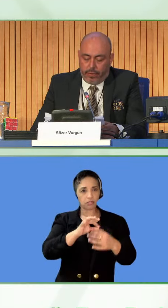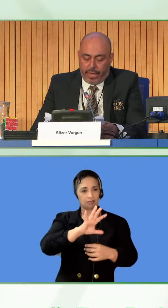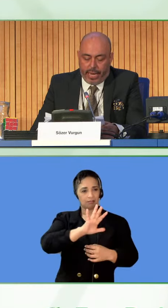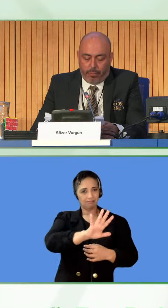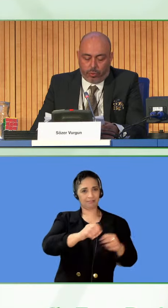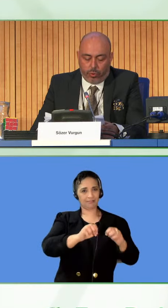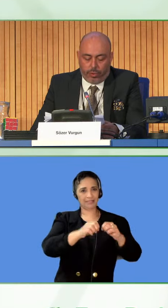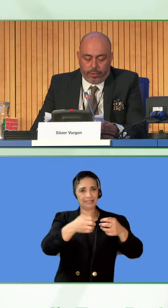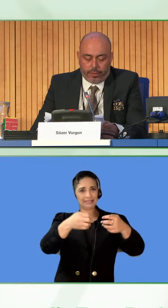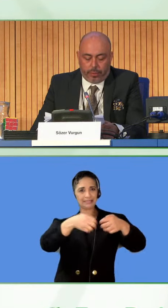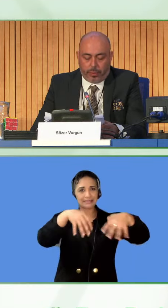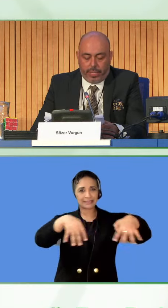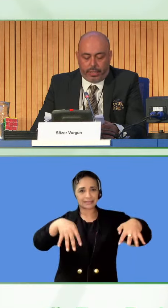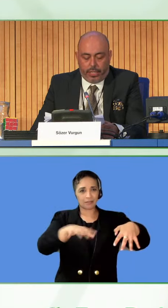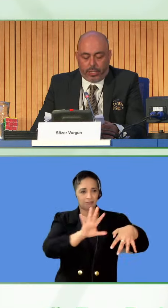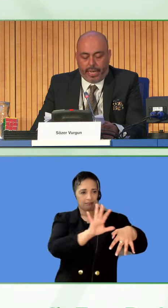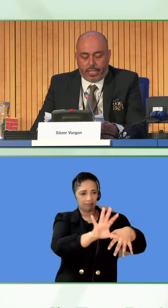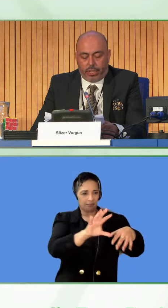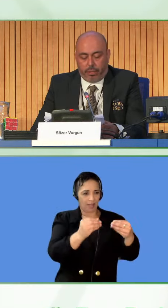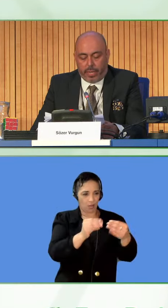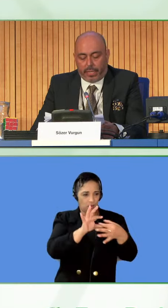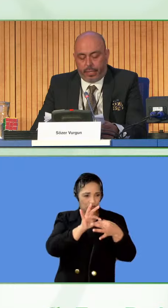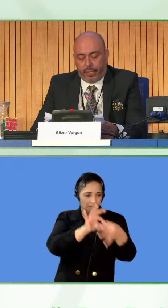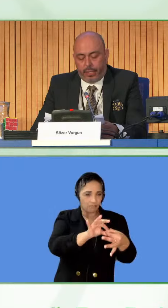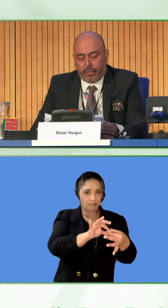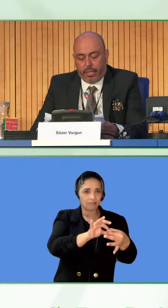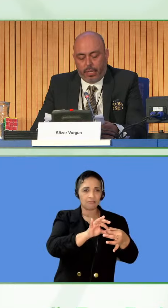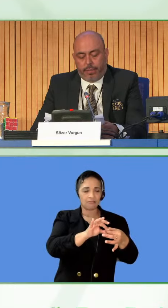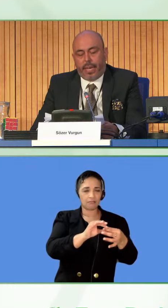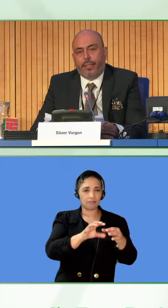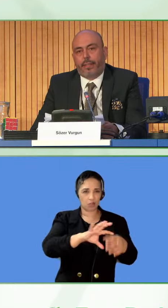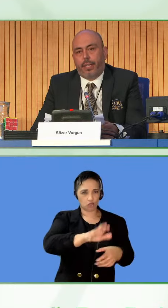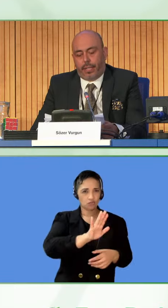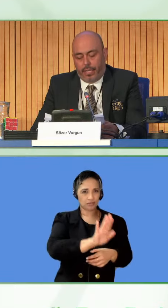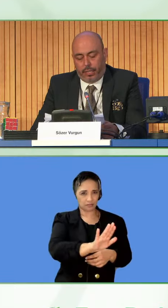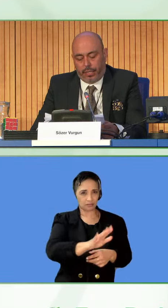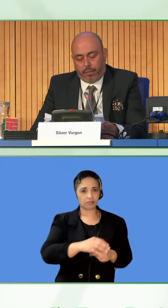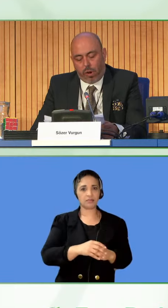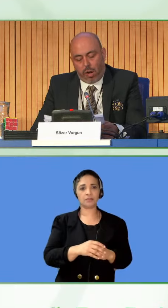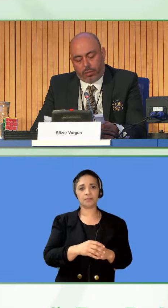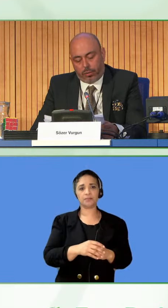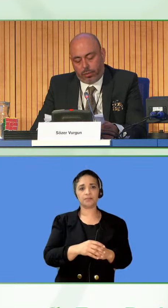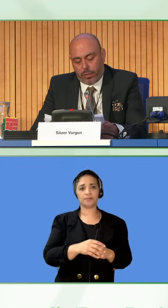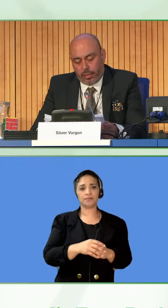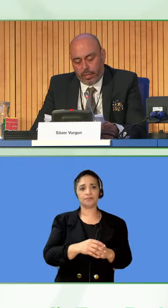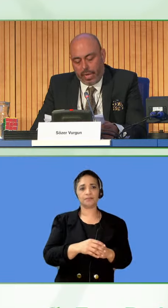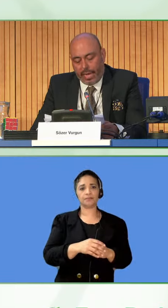We aim to separate educational materials faster in the world.